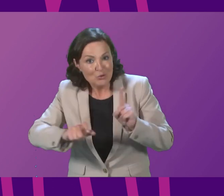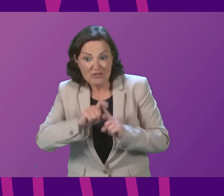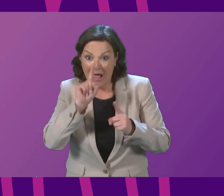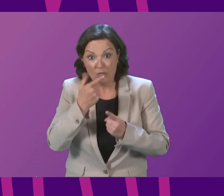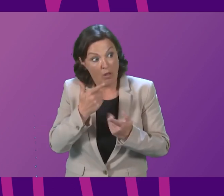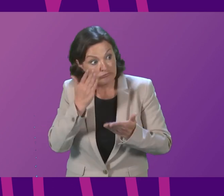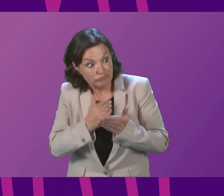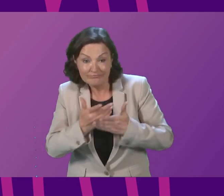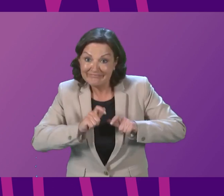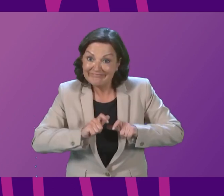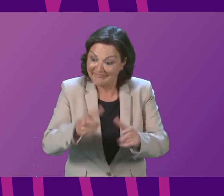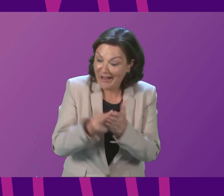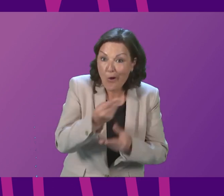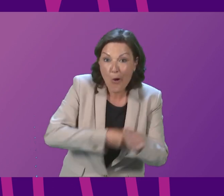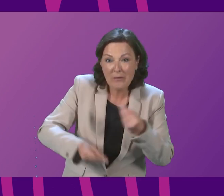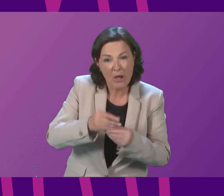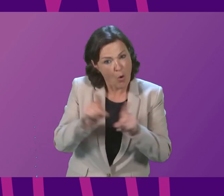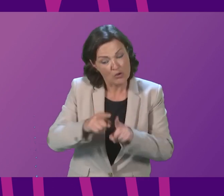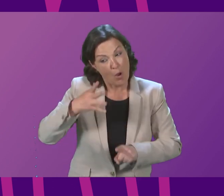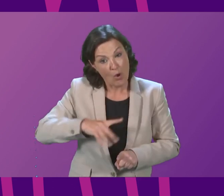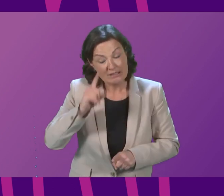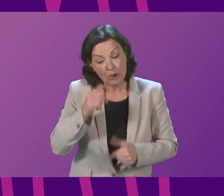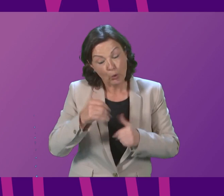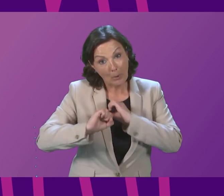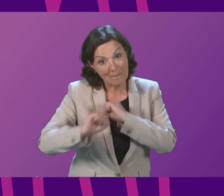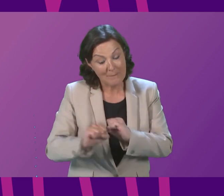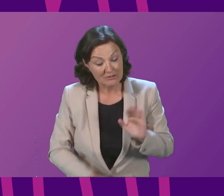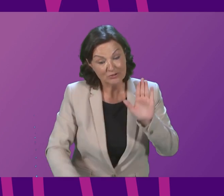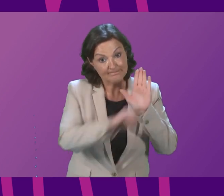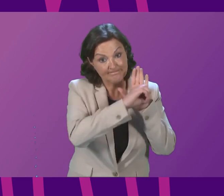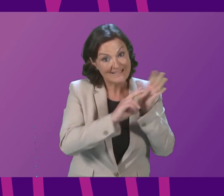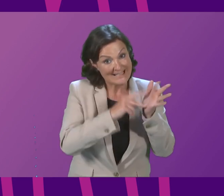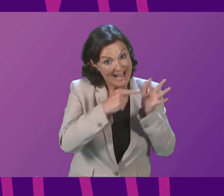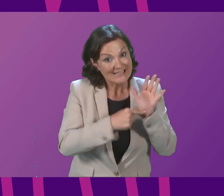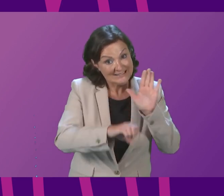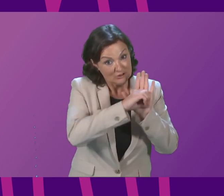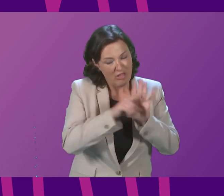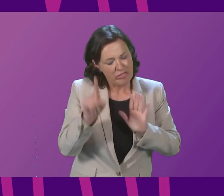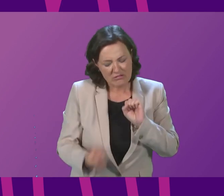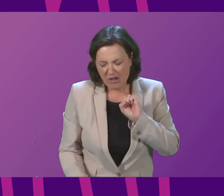A clear contribution to achieving net zero through decarbonisation plans is a core requirement of green free ports.